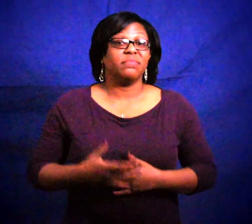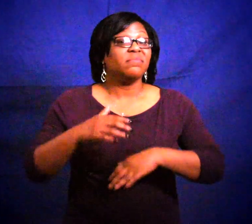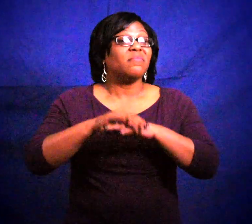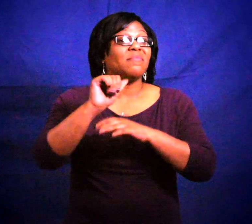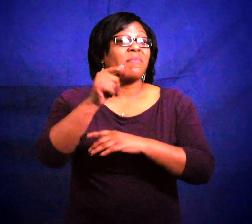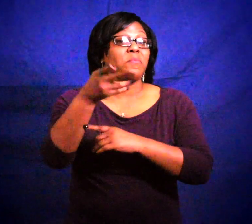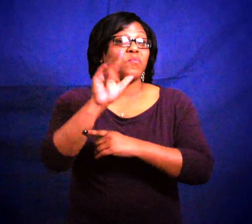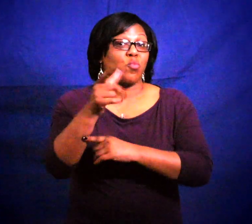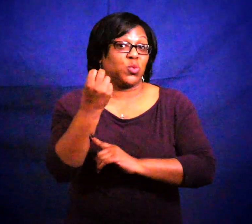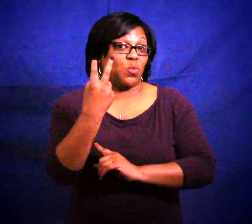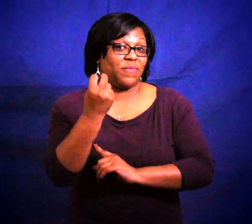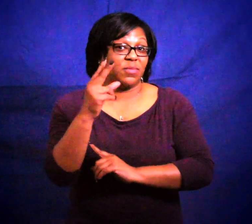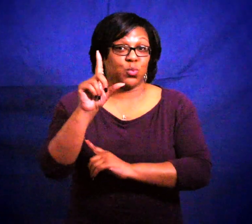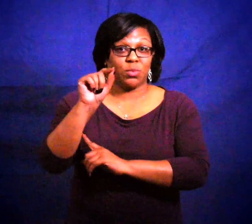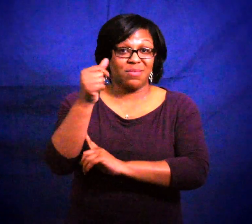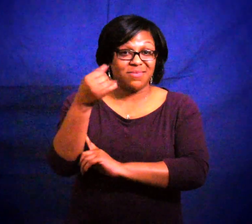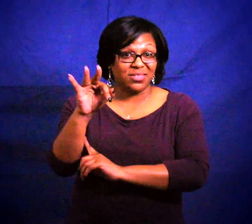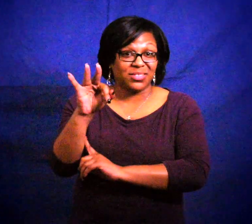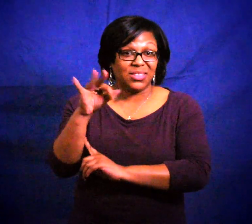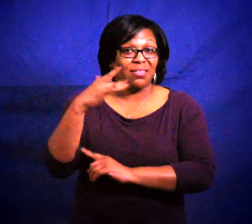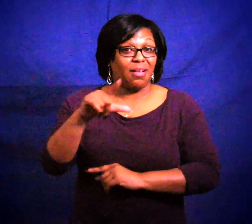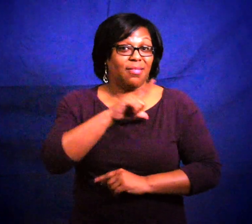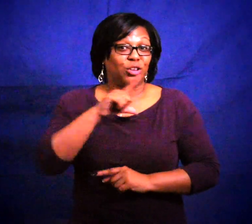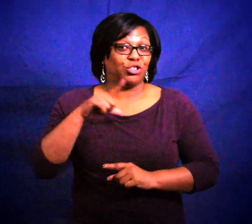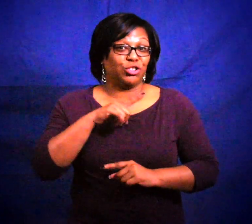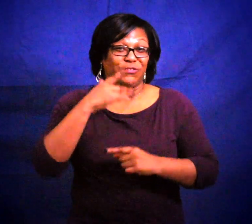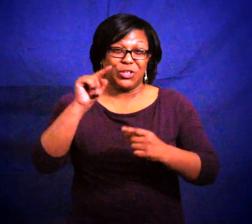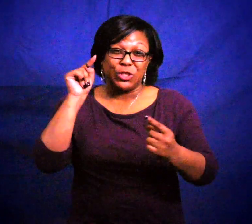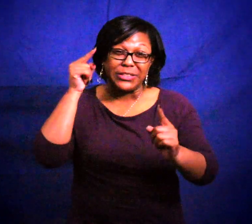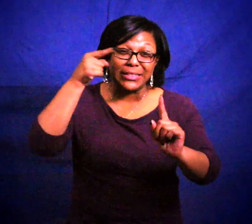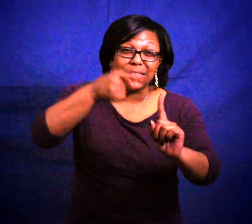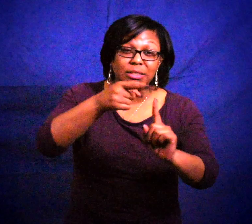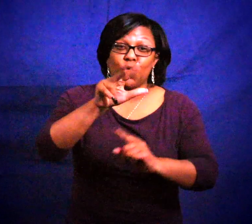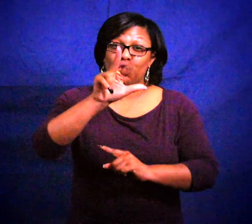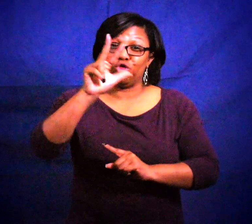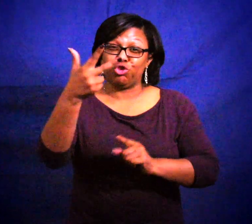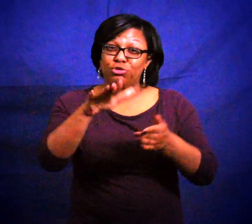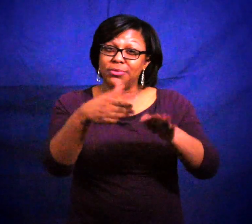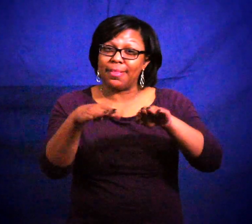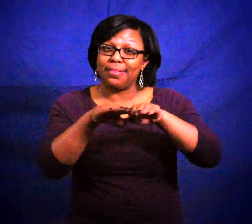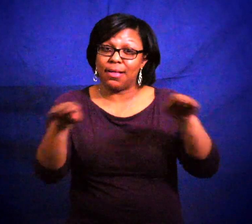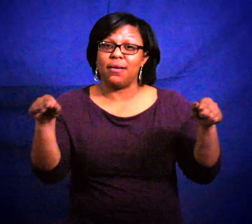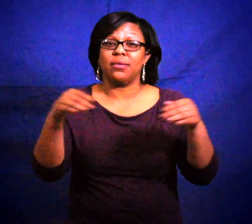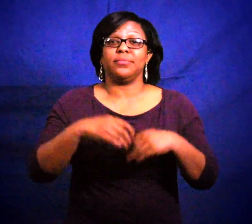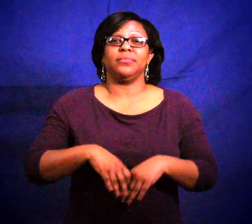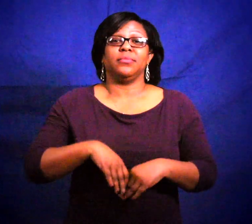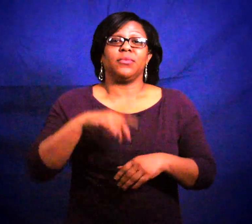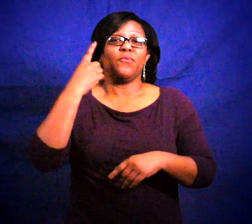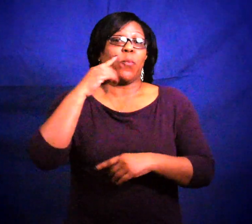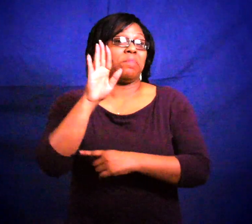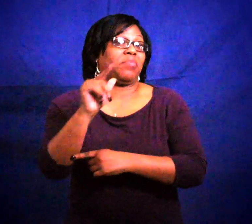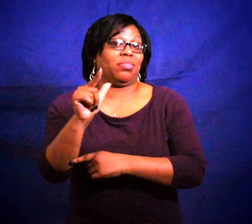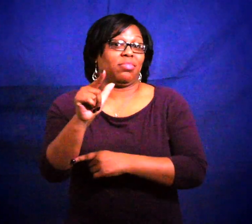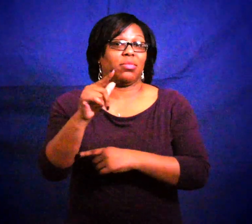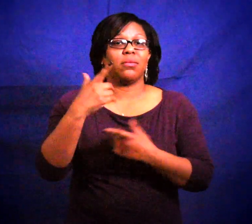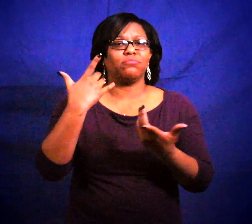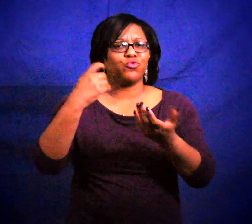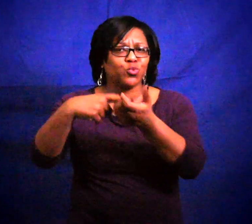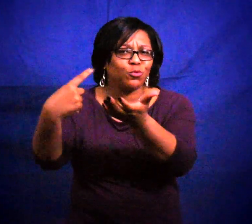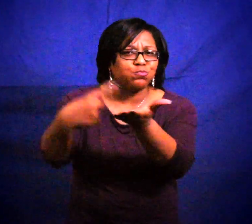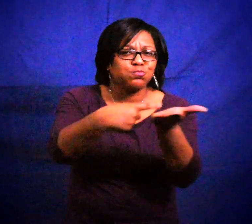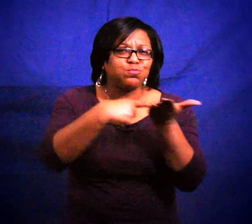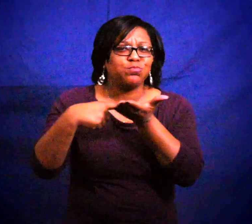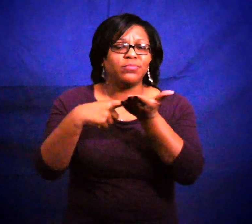On April 12, 2019, the legislature reached its third deadline for bills to be heard.